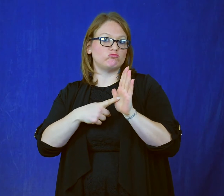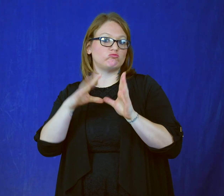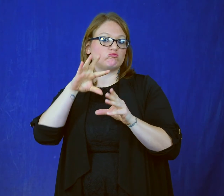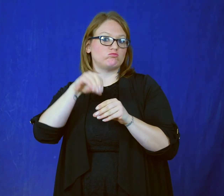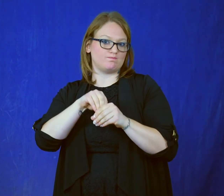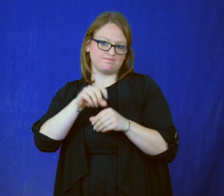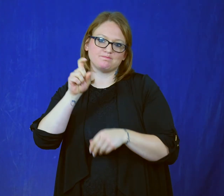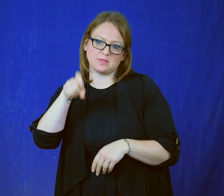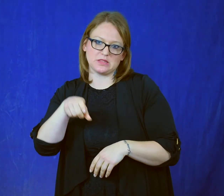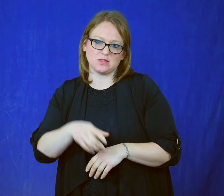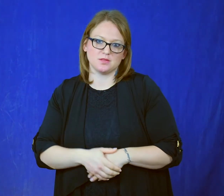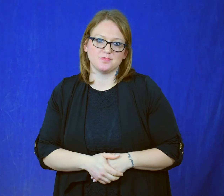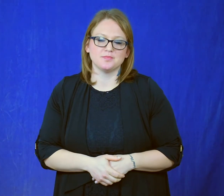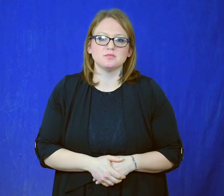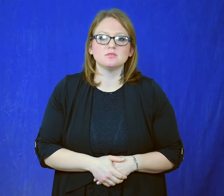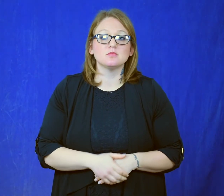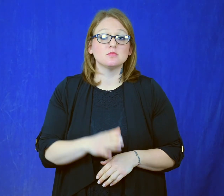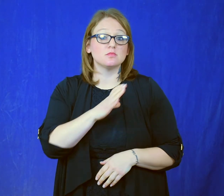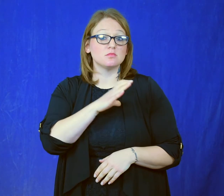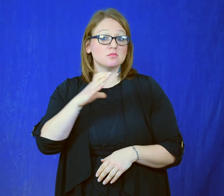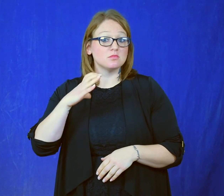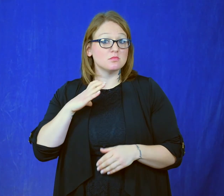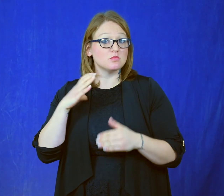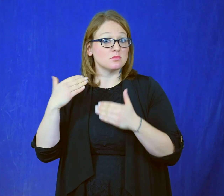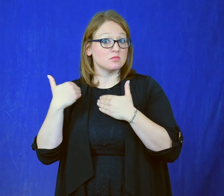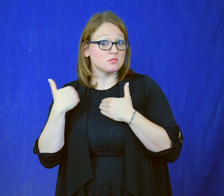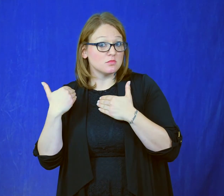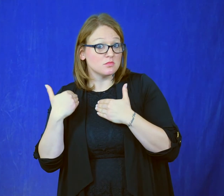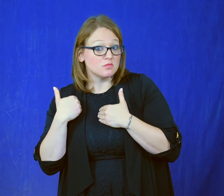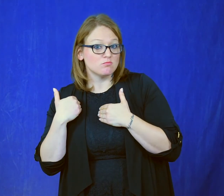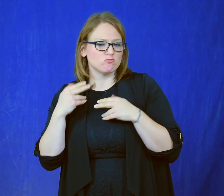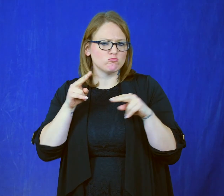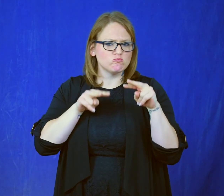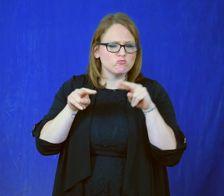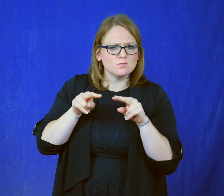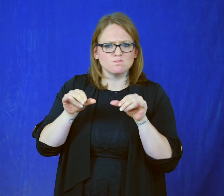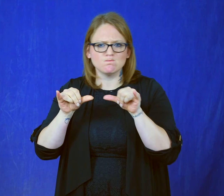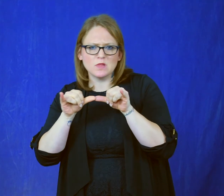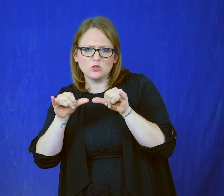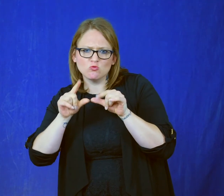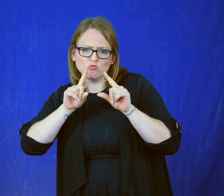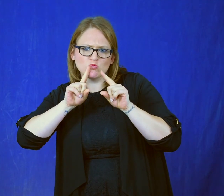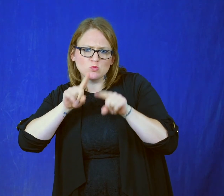In the statute, it requires two Deaf representatives to be a part of the advisory committee.